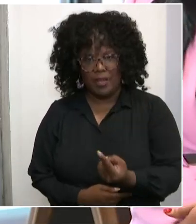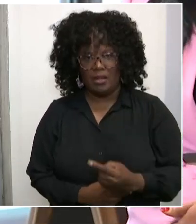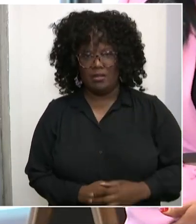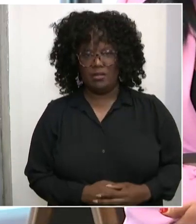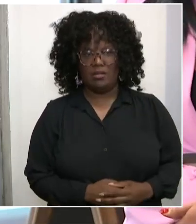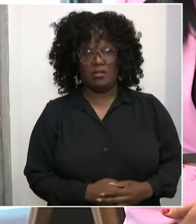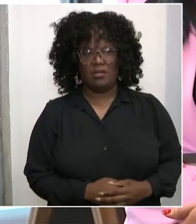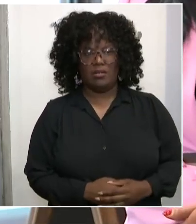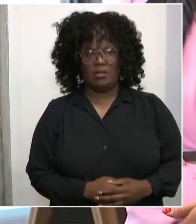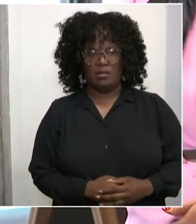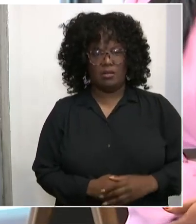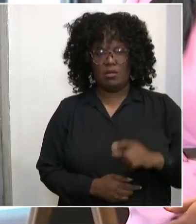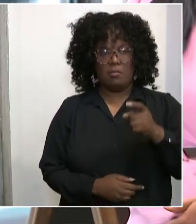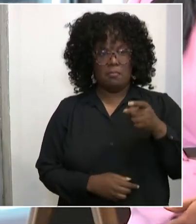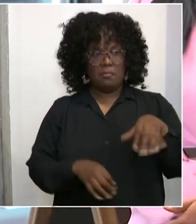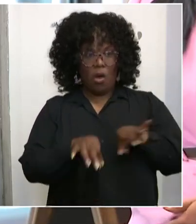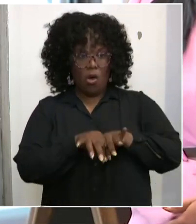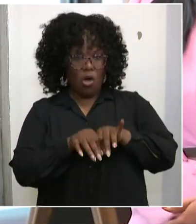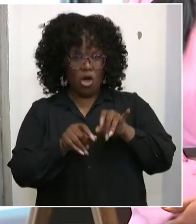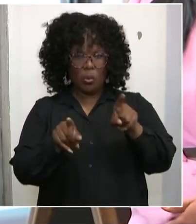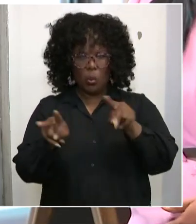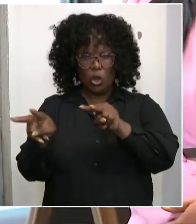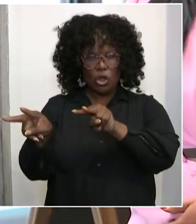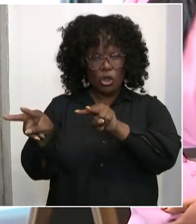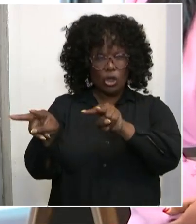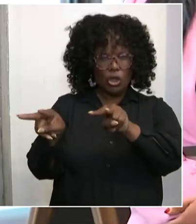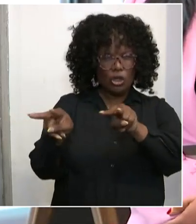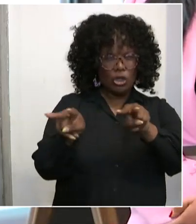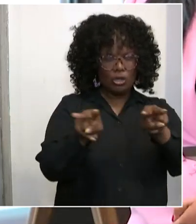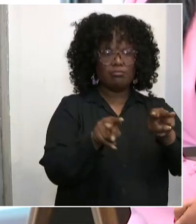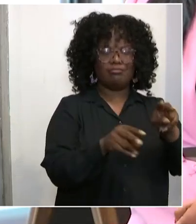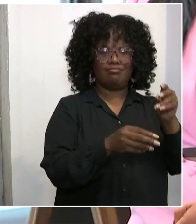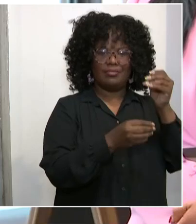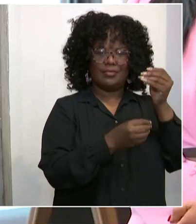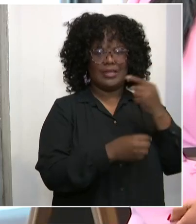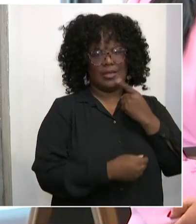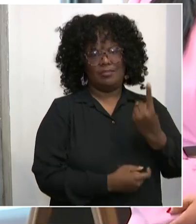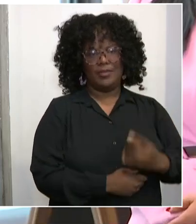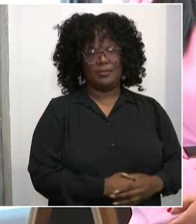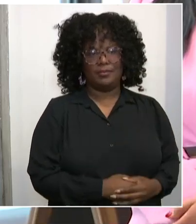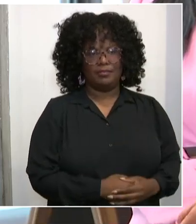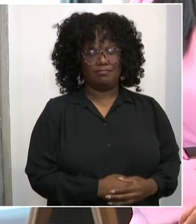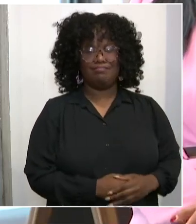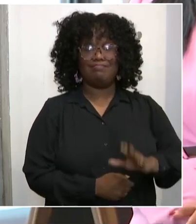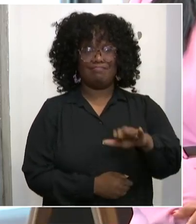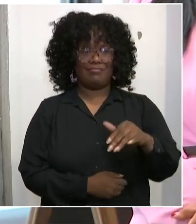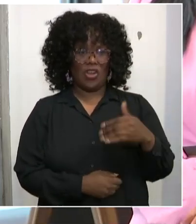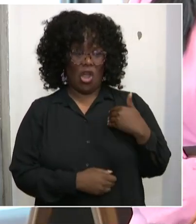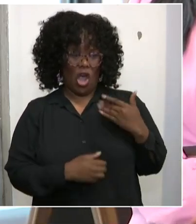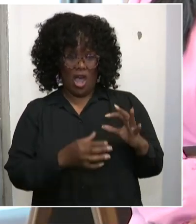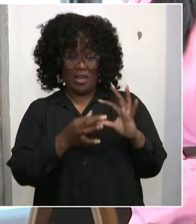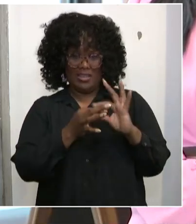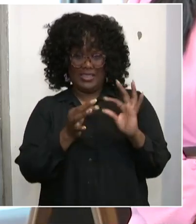um the other thing is, um, and I think I've I've shared this, uh, before is that you know we just had the Memorial Day parade, right?